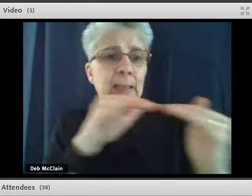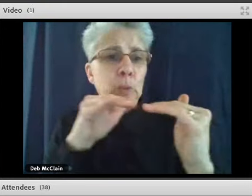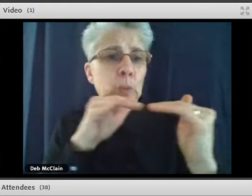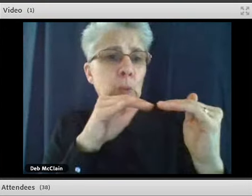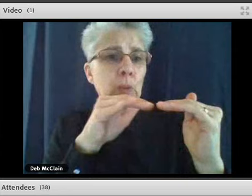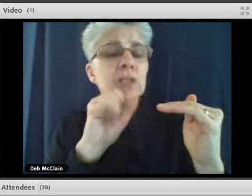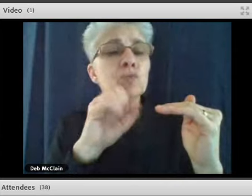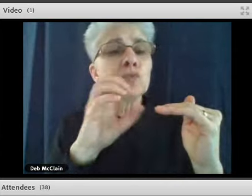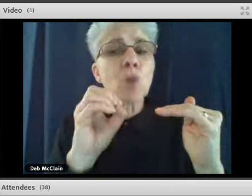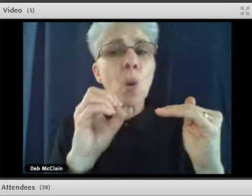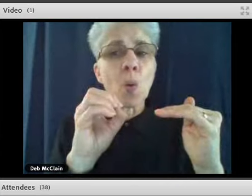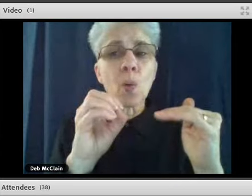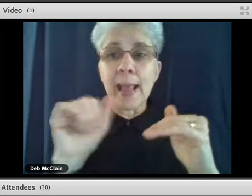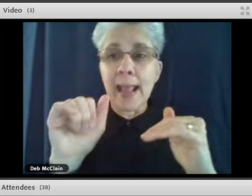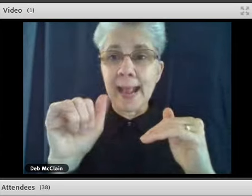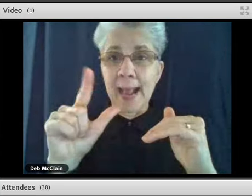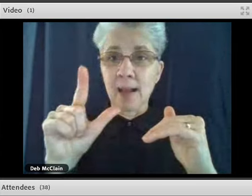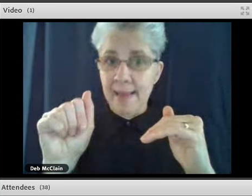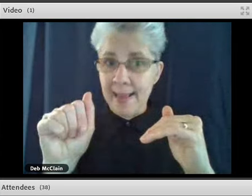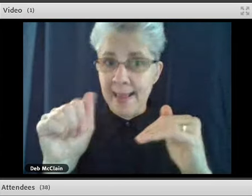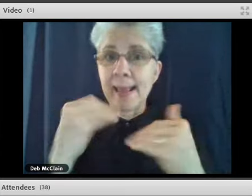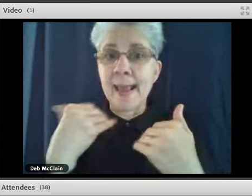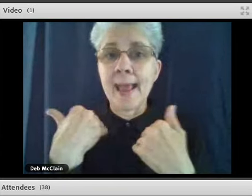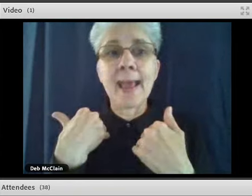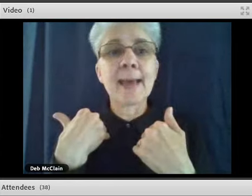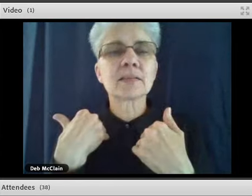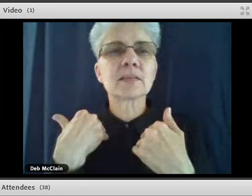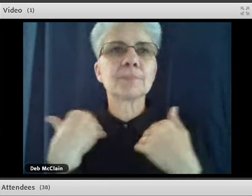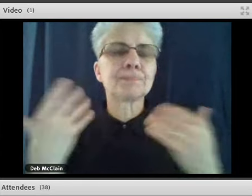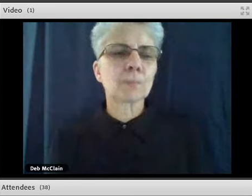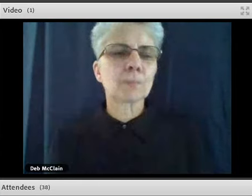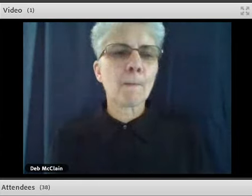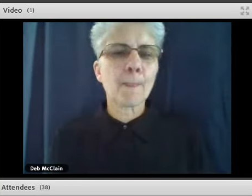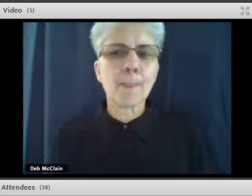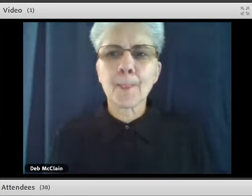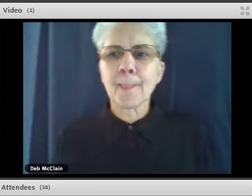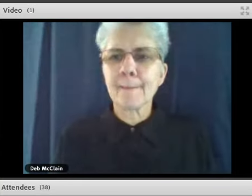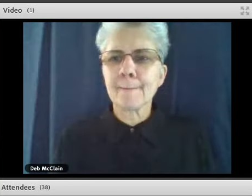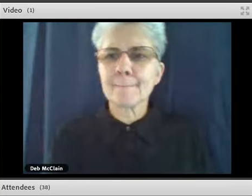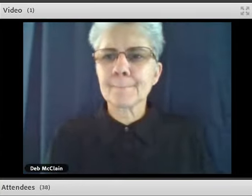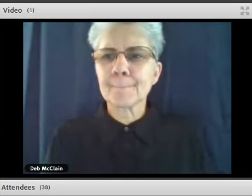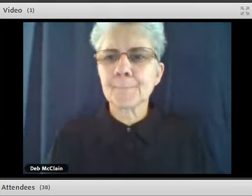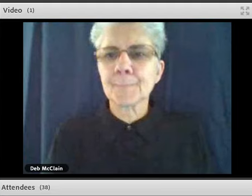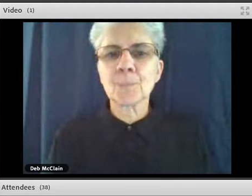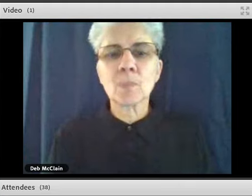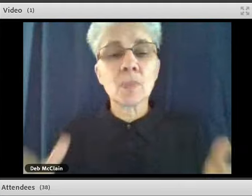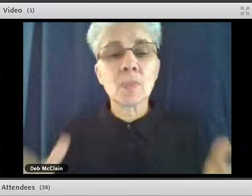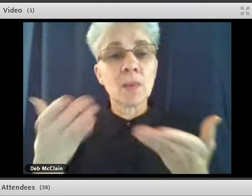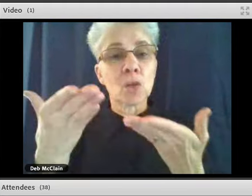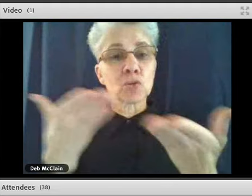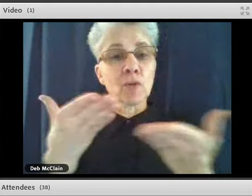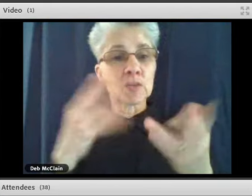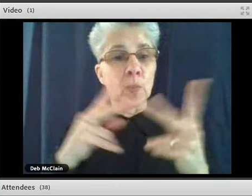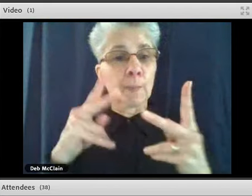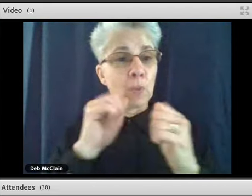And so, the ALA has a... Services for People with Disability policy.